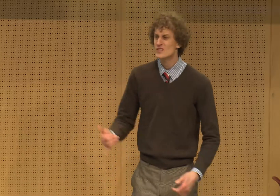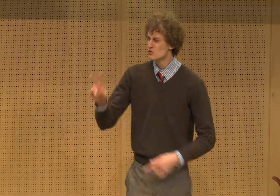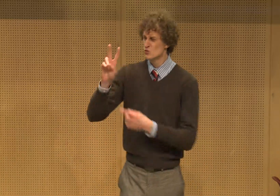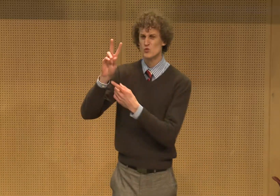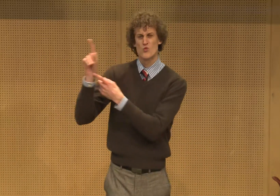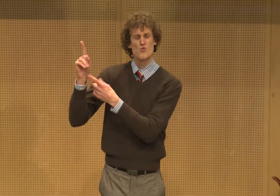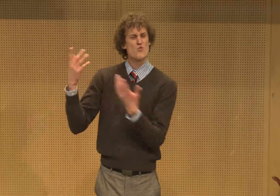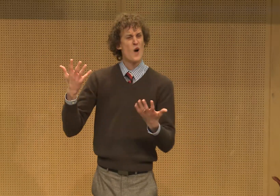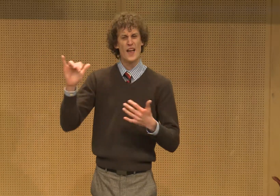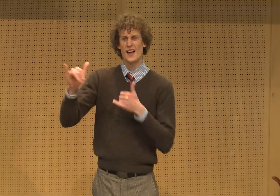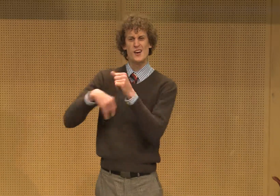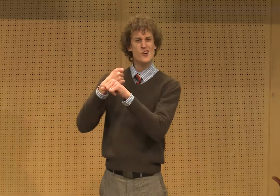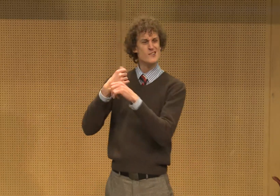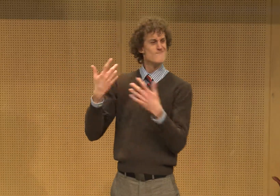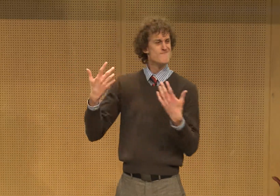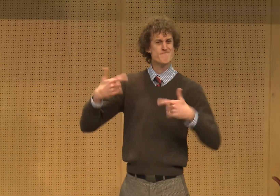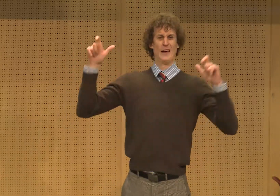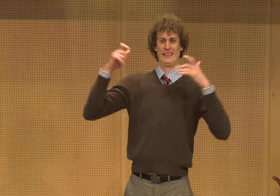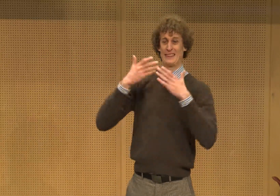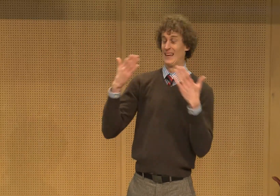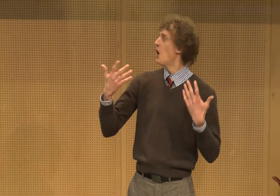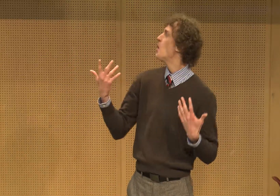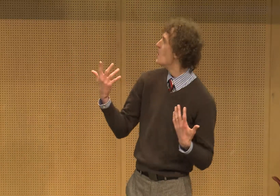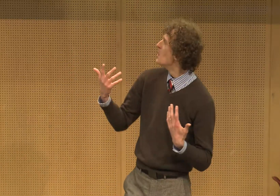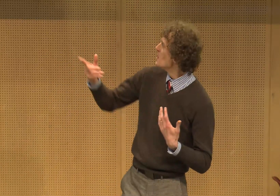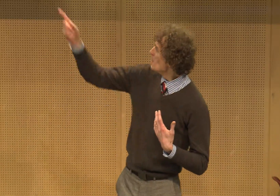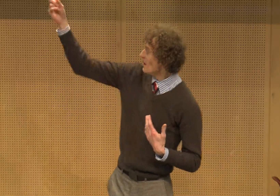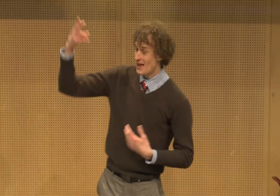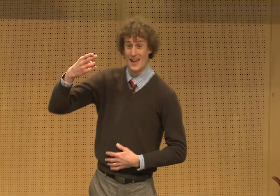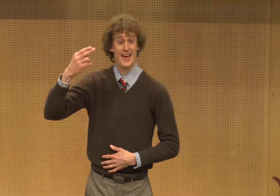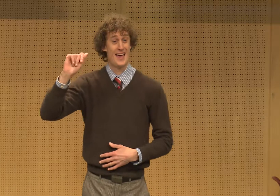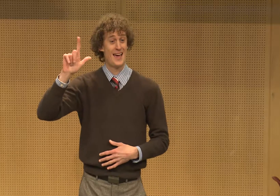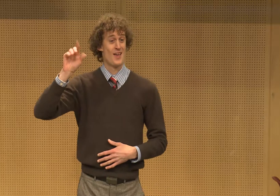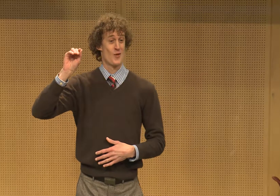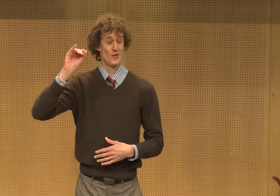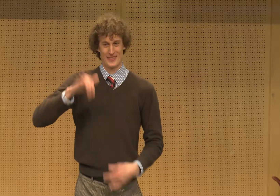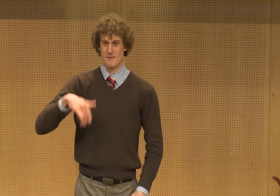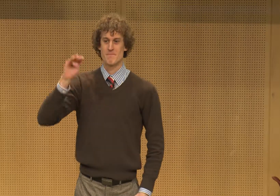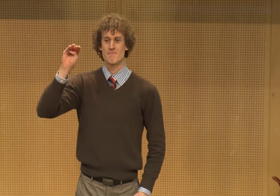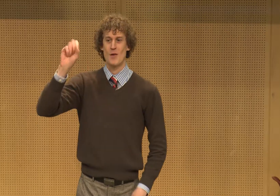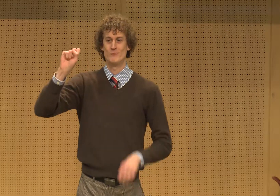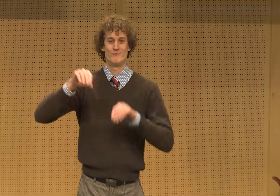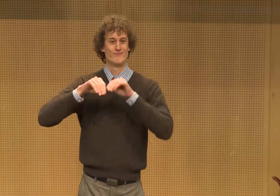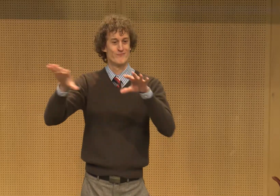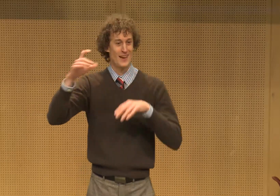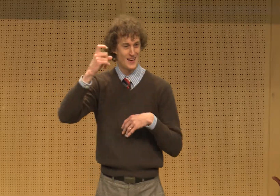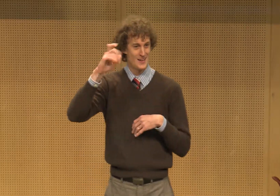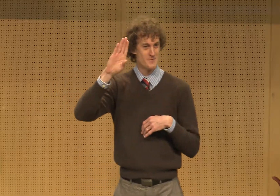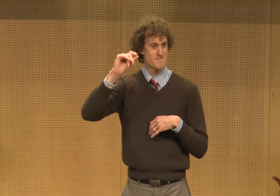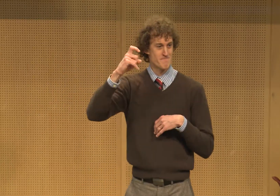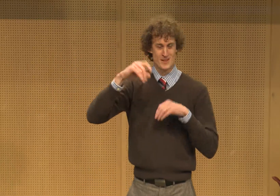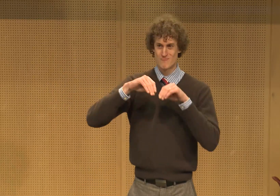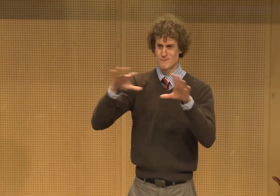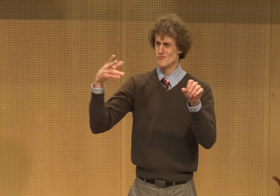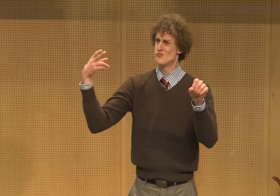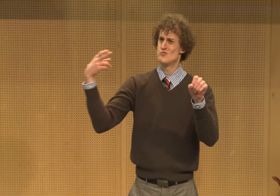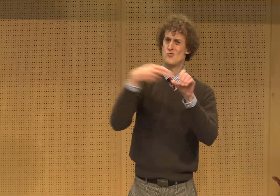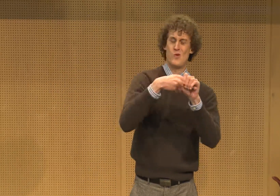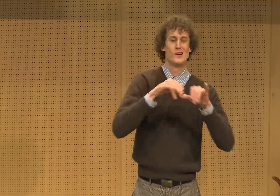And I graduated high school in 2001. And that was--the biggest game at that time was "Halo."